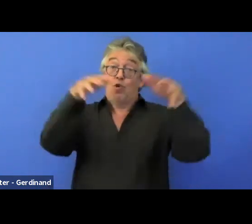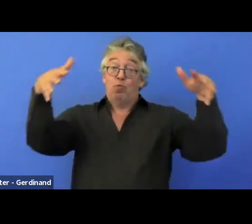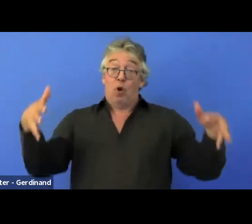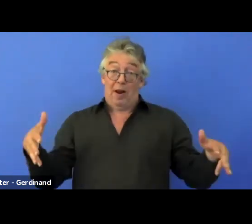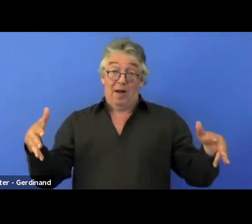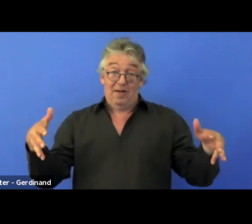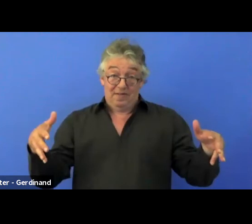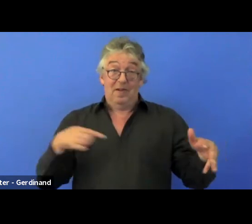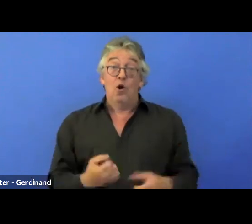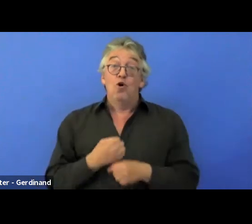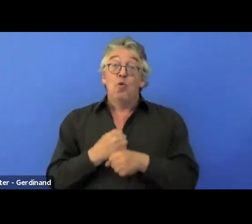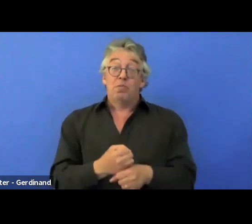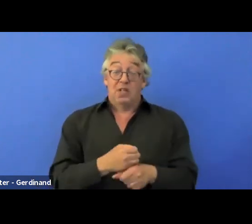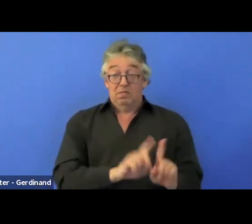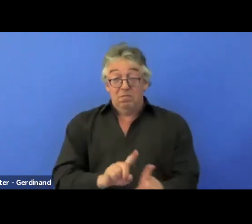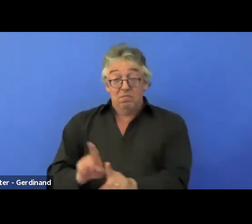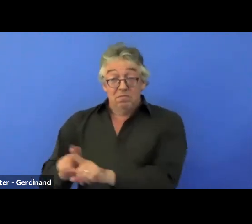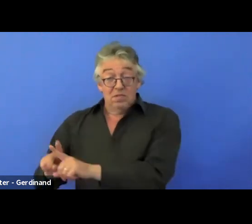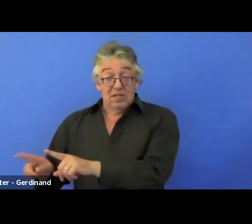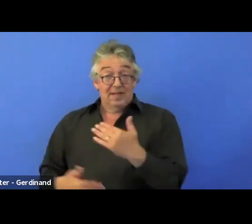persons with disabilities at the European level.